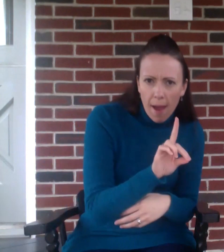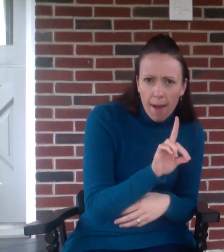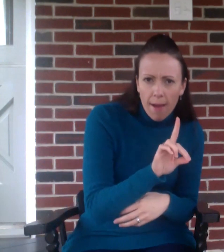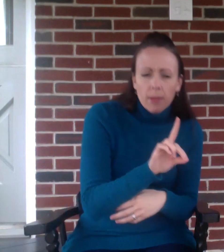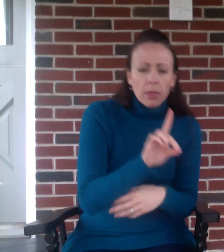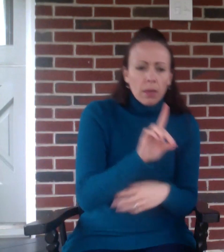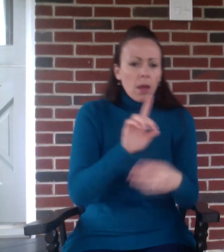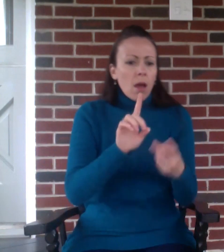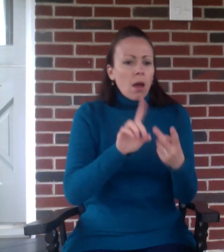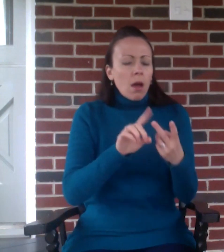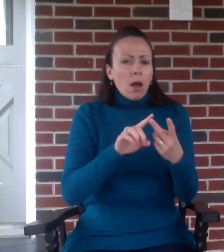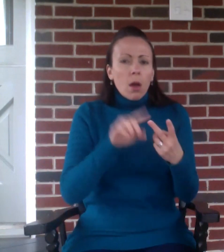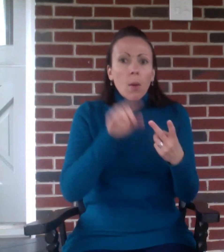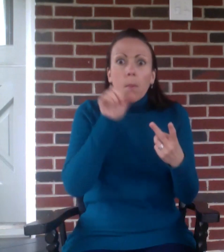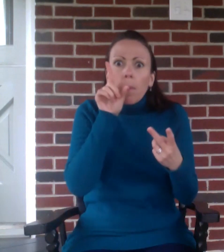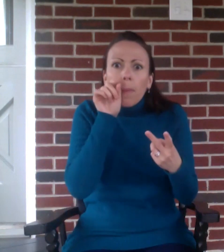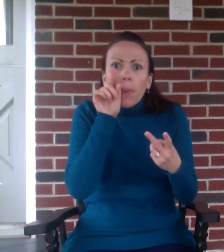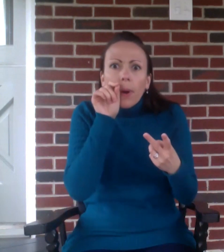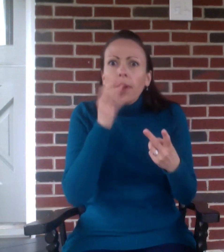exotic flowers,